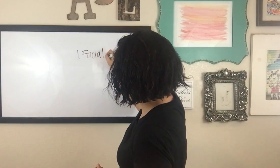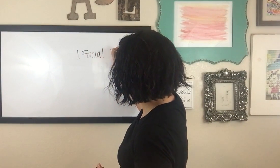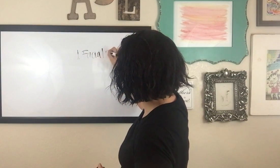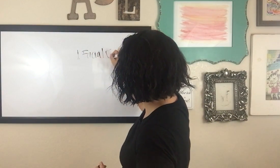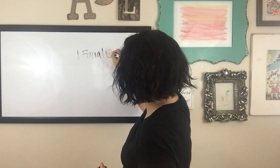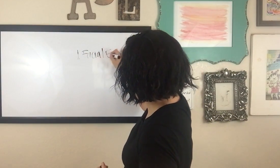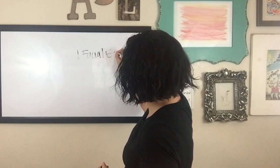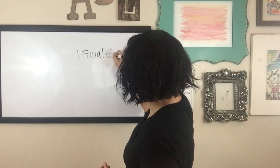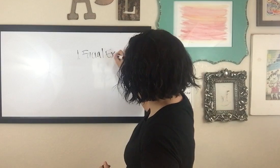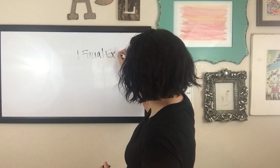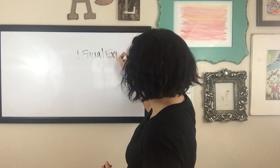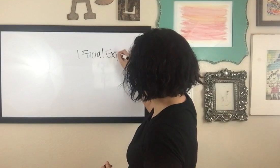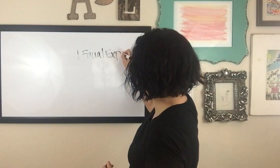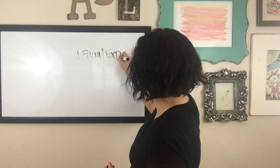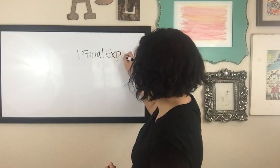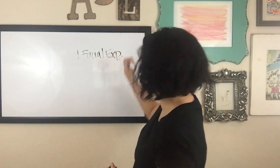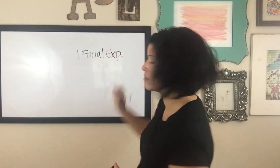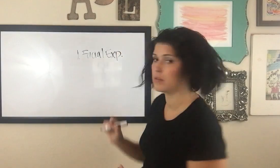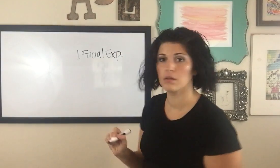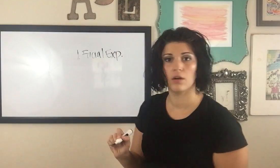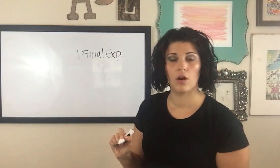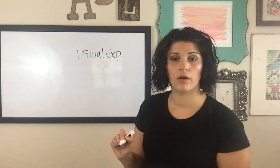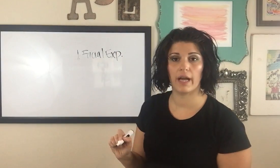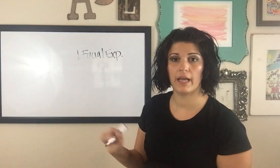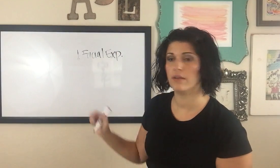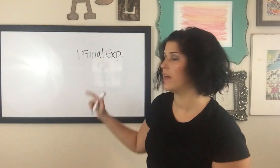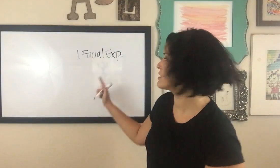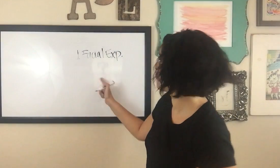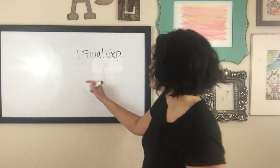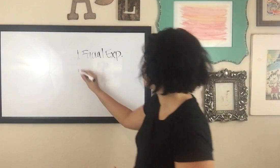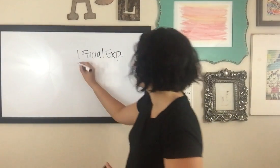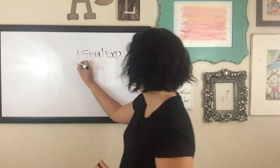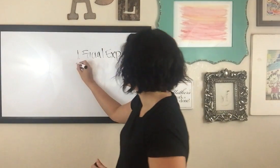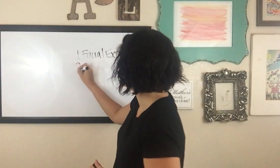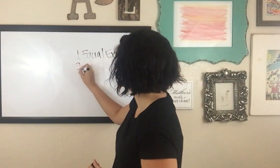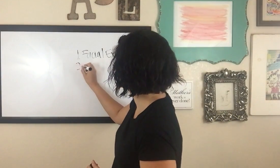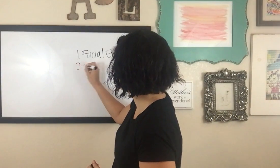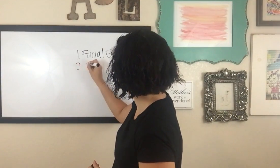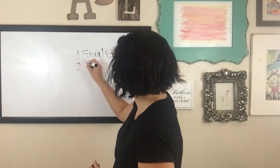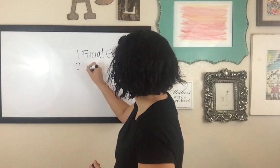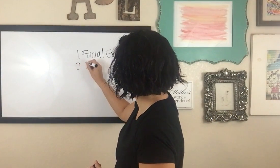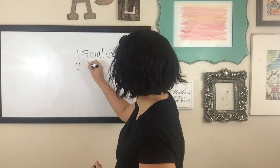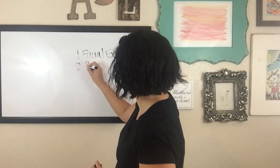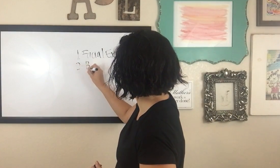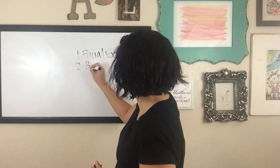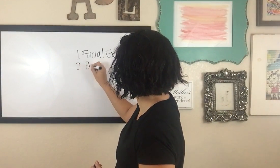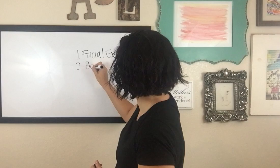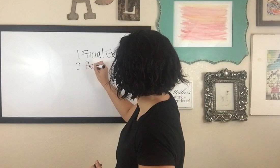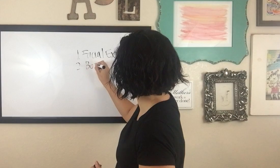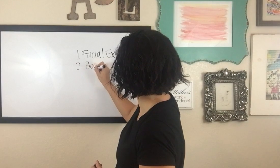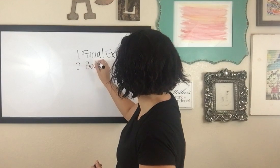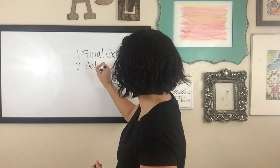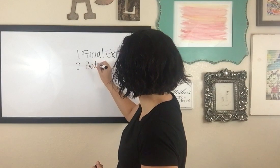Your facial expressions, okay? That's the first one. Second is your body language.